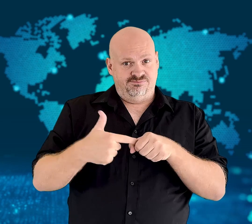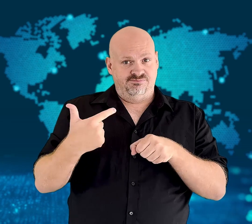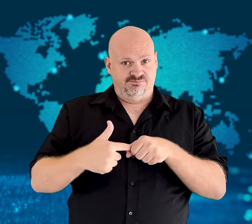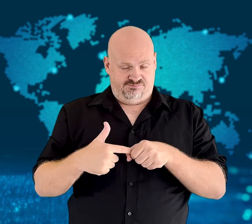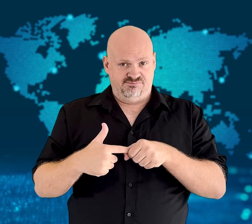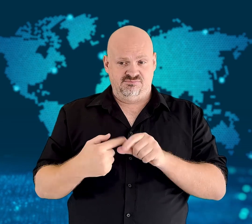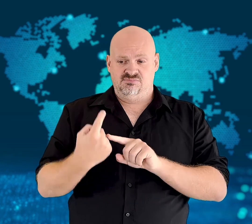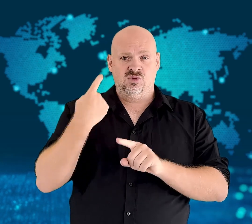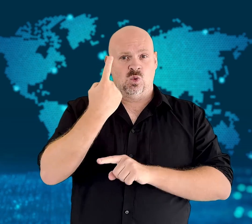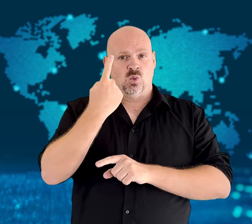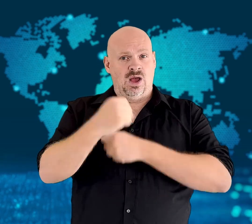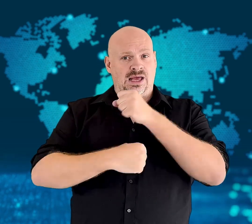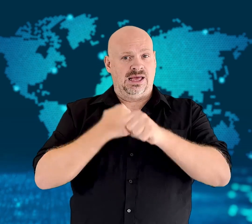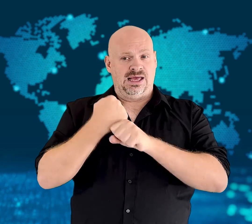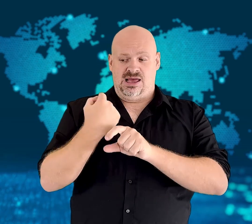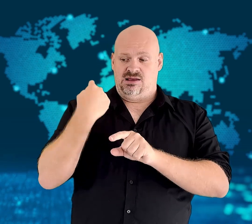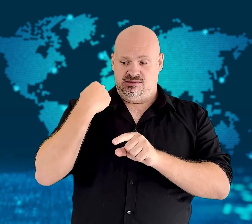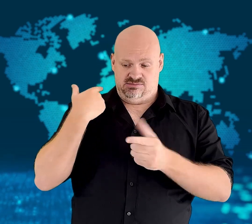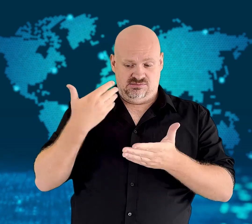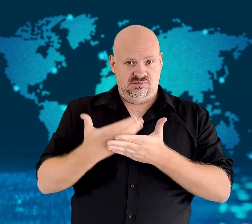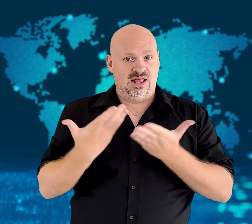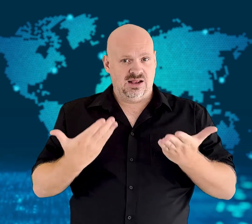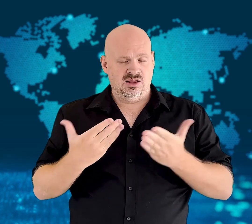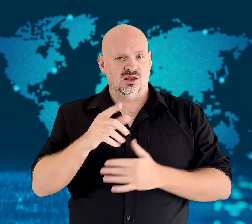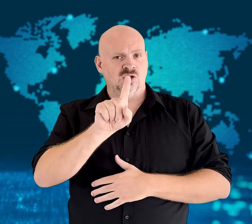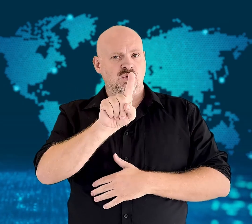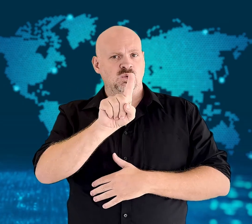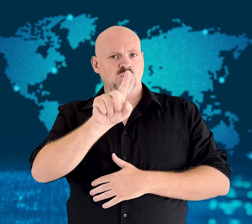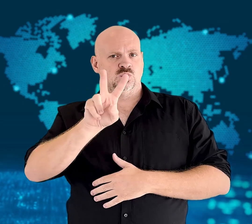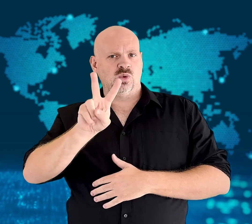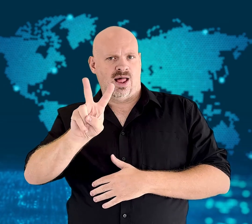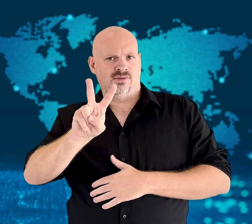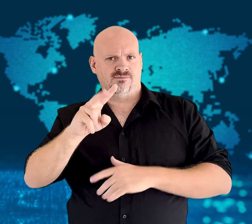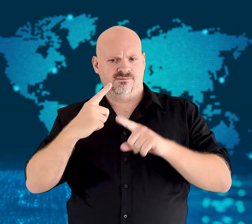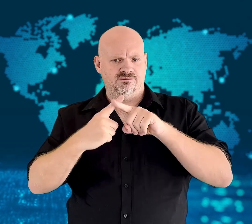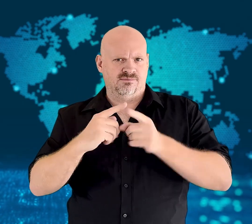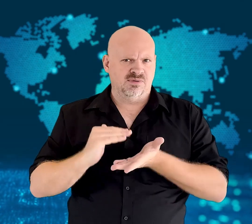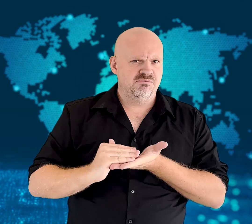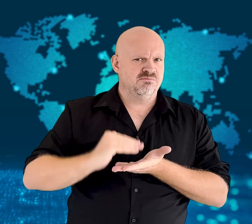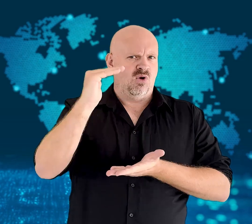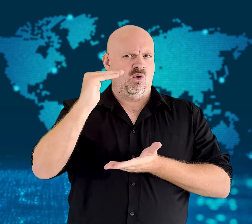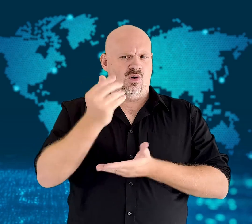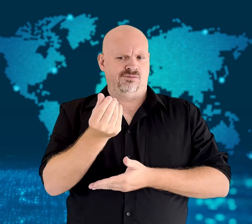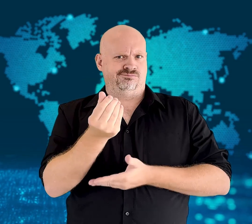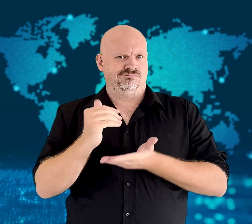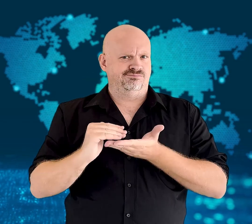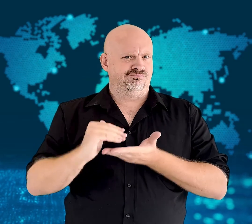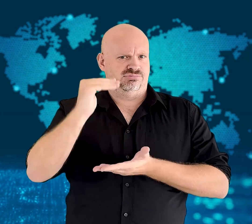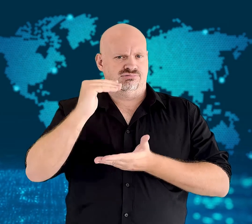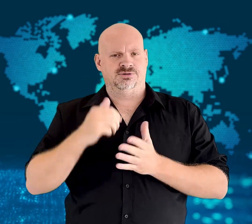European gas prices are now 12 times what they were one year ago.